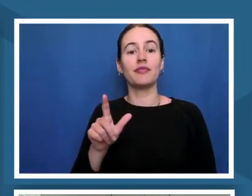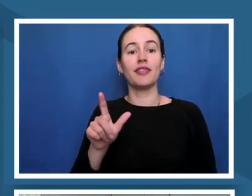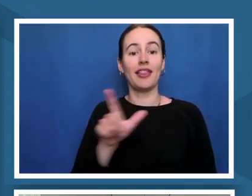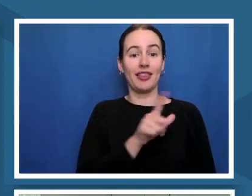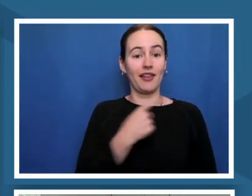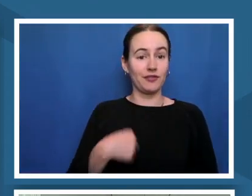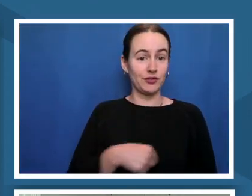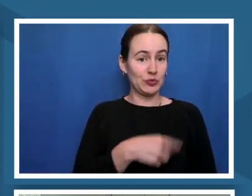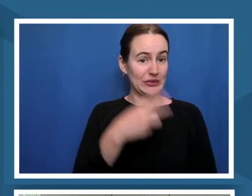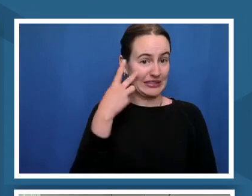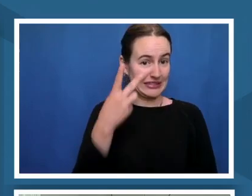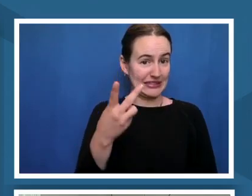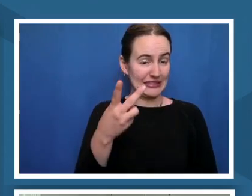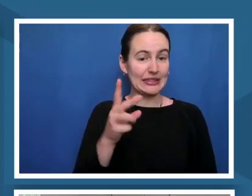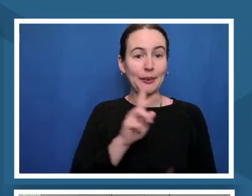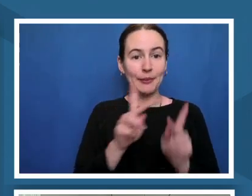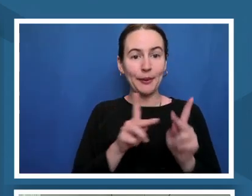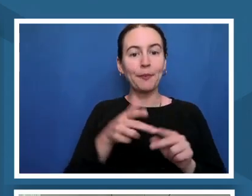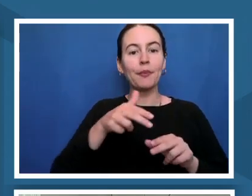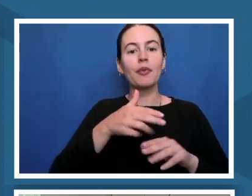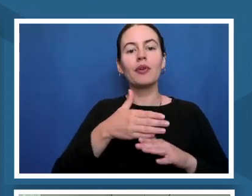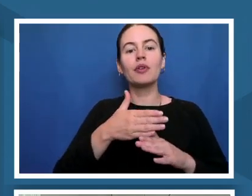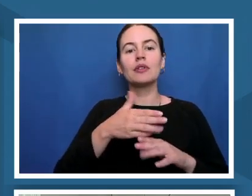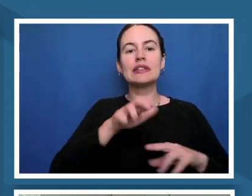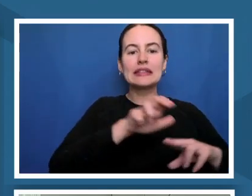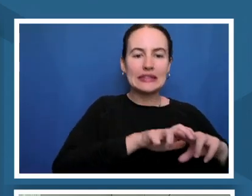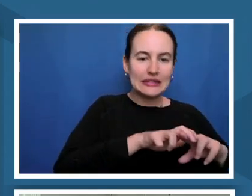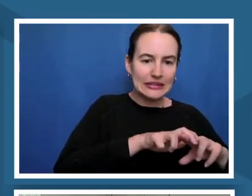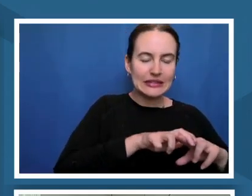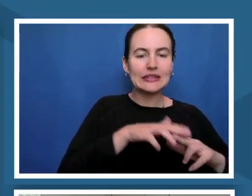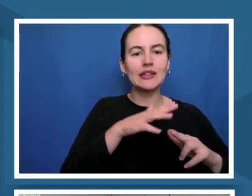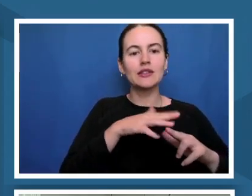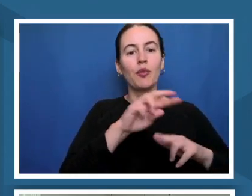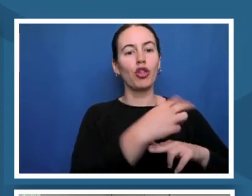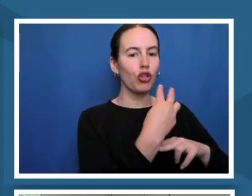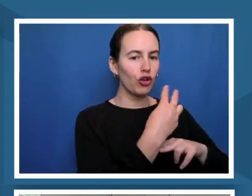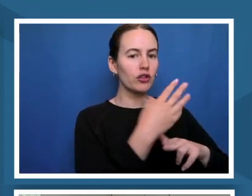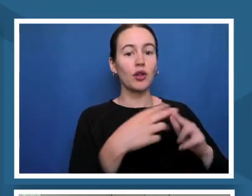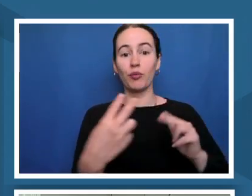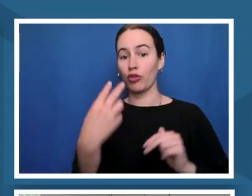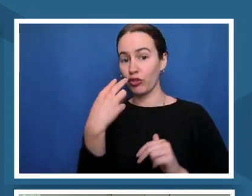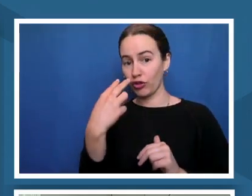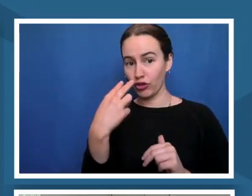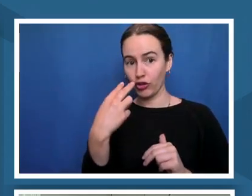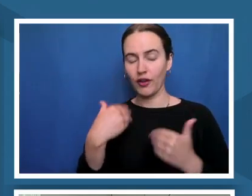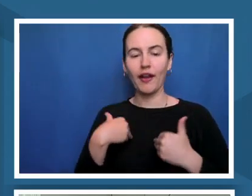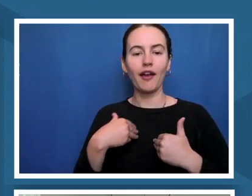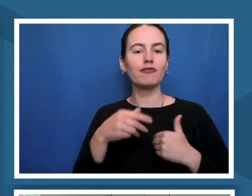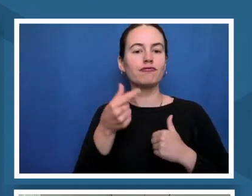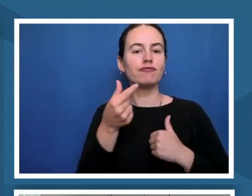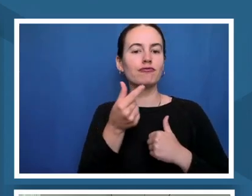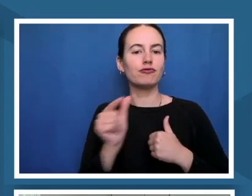seated facing away from us some of whom are looking toward us on a green bench